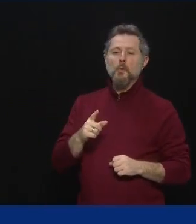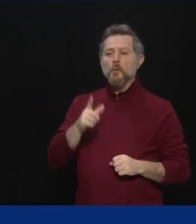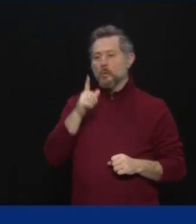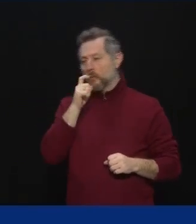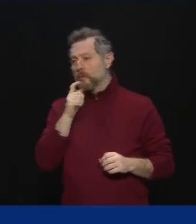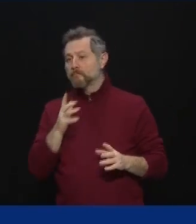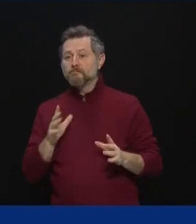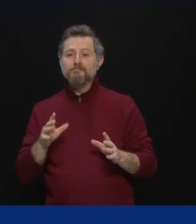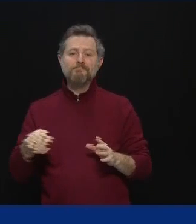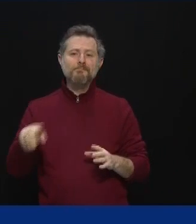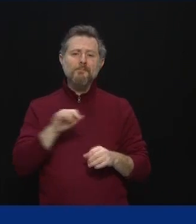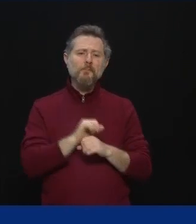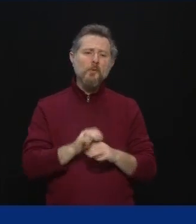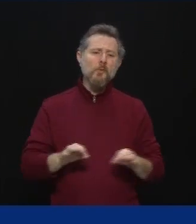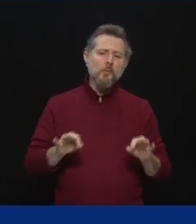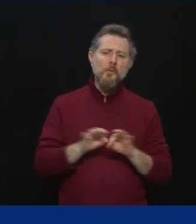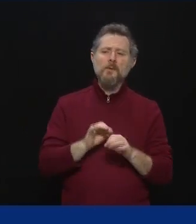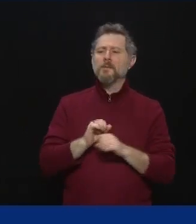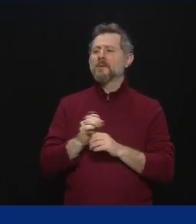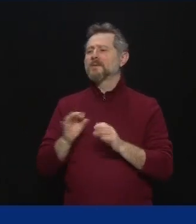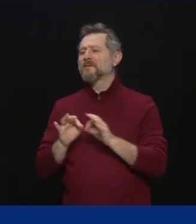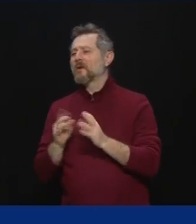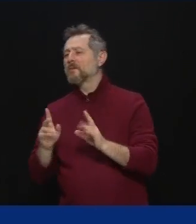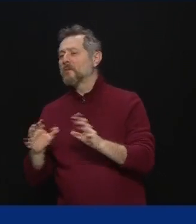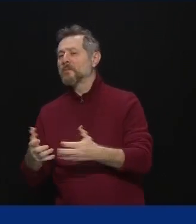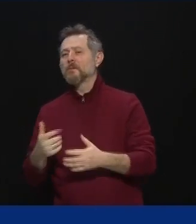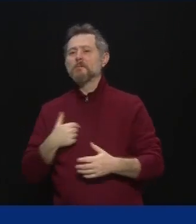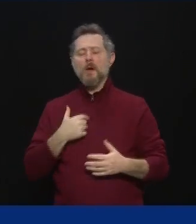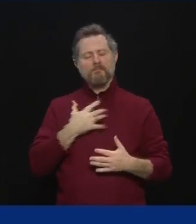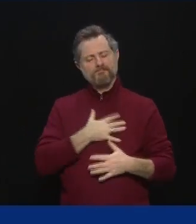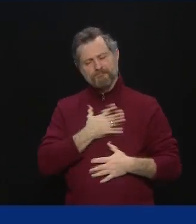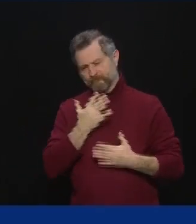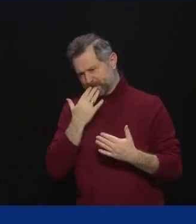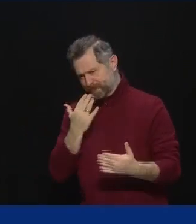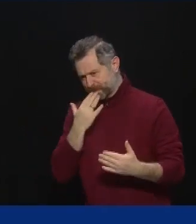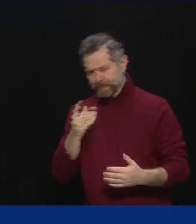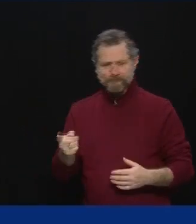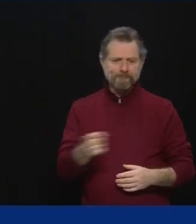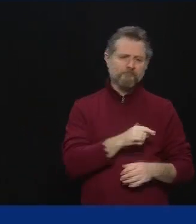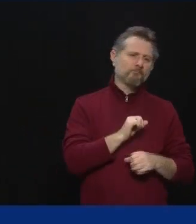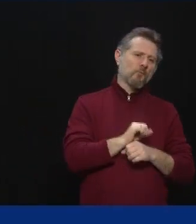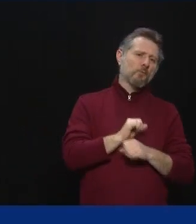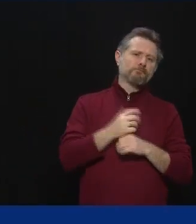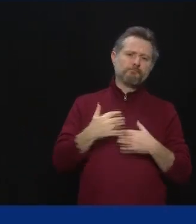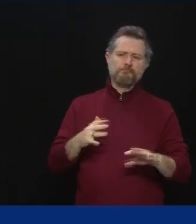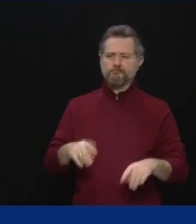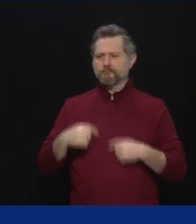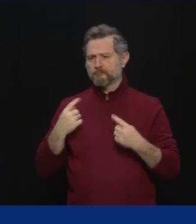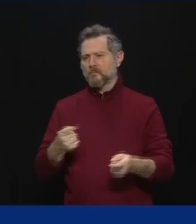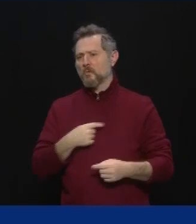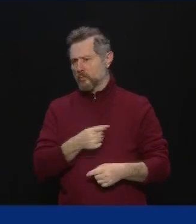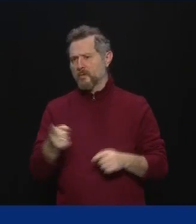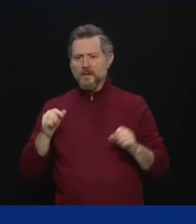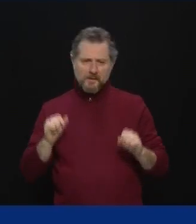IT'S NOT AS SEVERE IN ITS IMPACT, AND, THEREFORE, WE WANT TO MAKE SURE THAT OUR CRITICAL WORKFORCE RELIED ON FROM